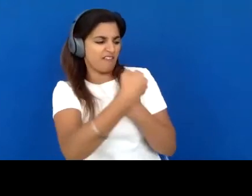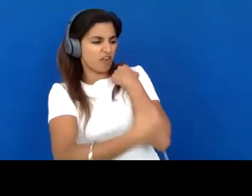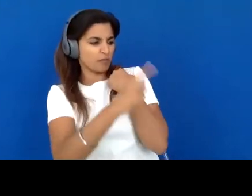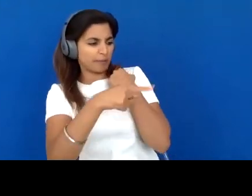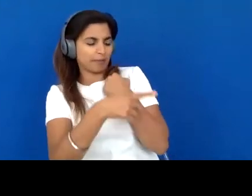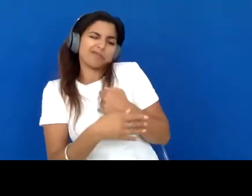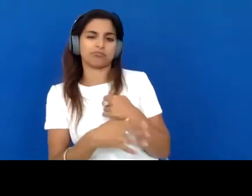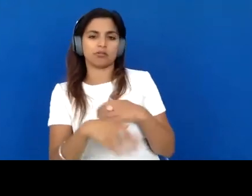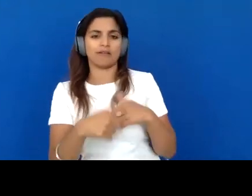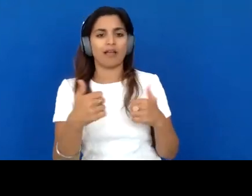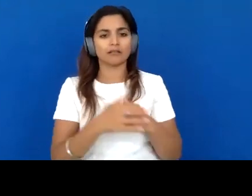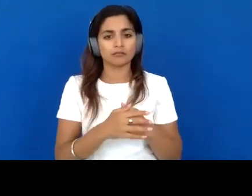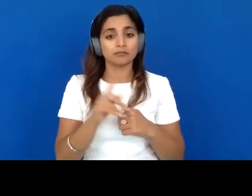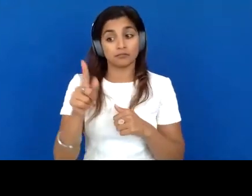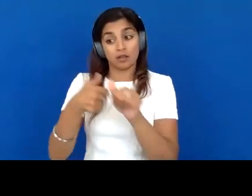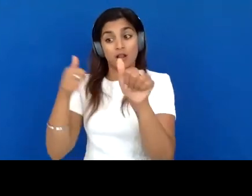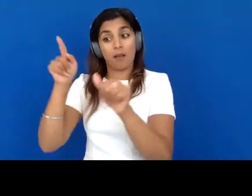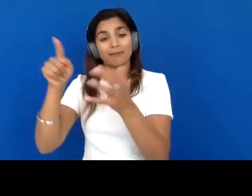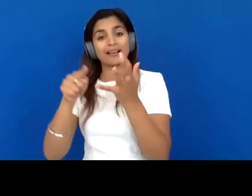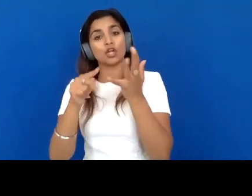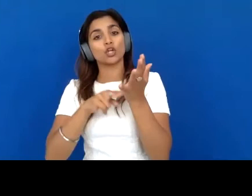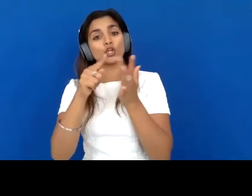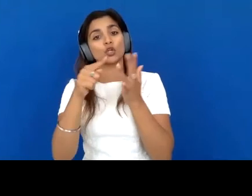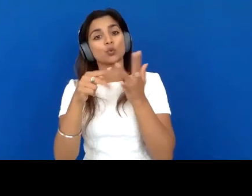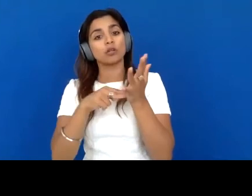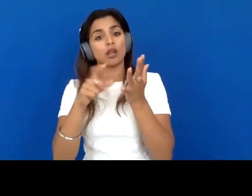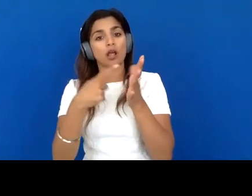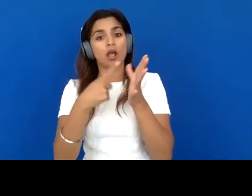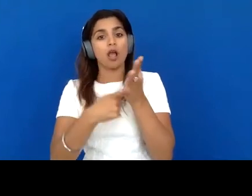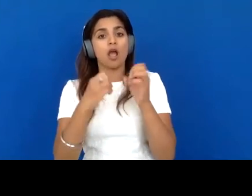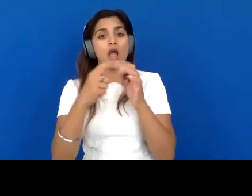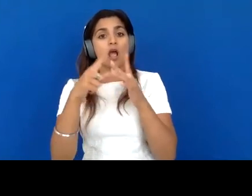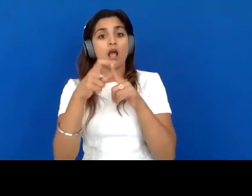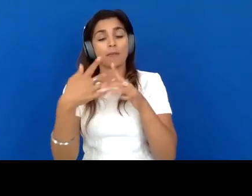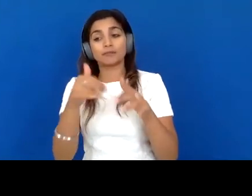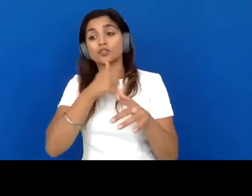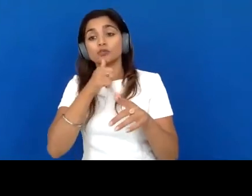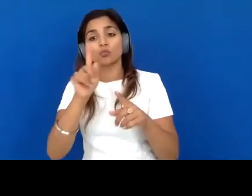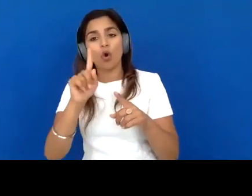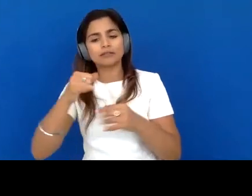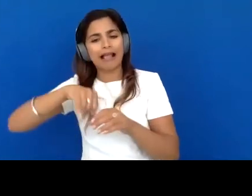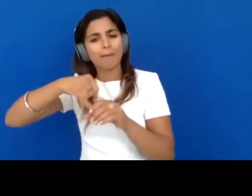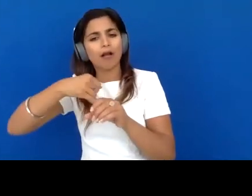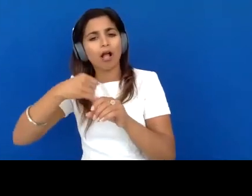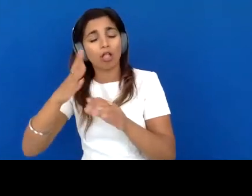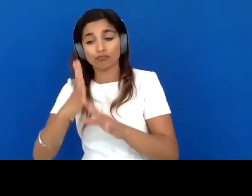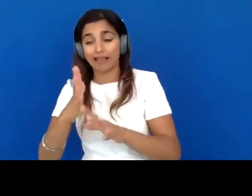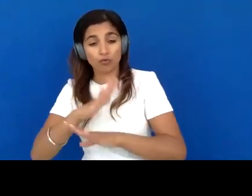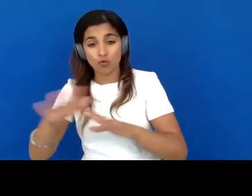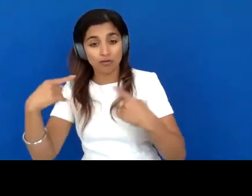toxic chemicals that was strictly regulated in the United States the factory promised employment to poor largely Muslim and lower caste laborers